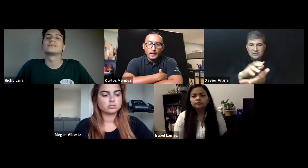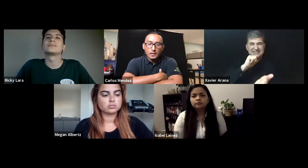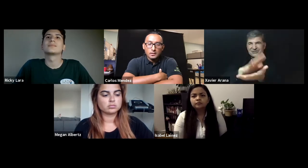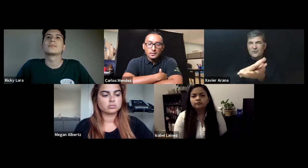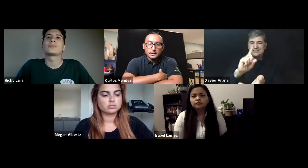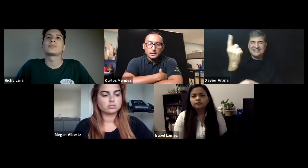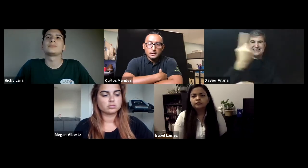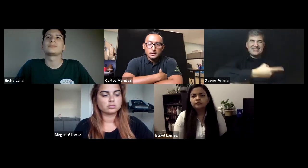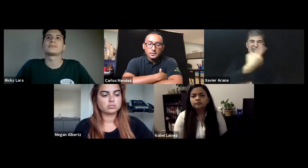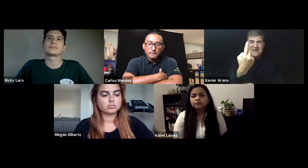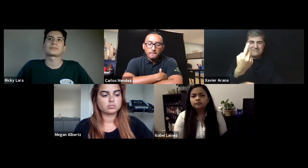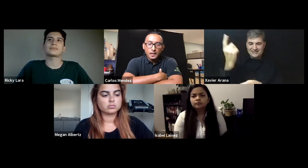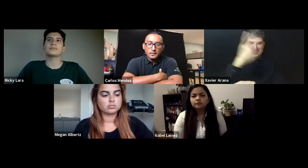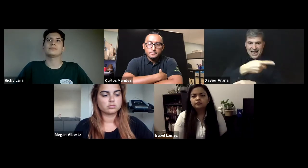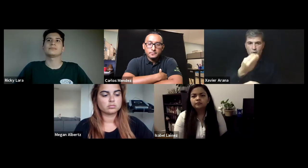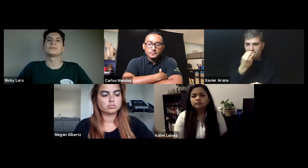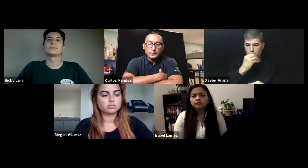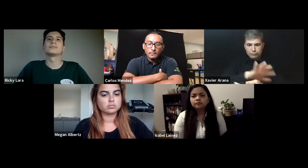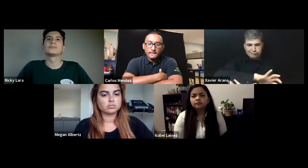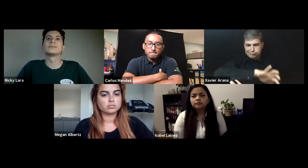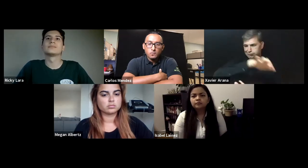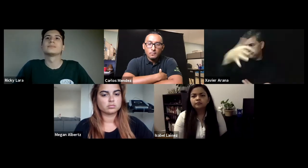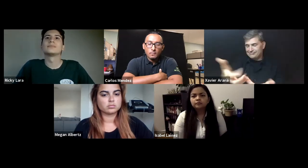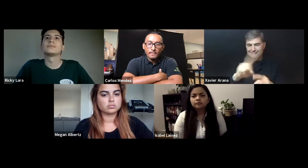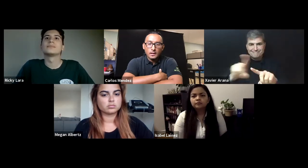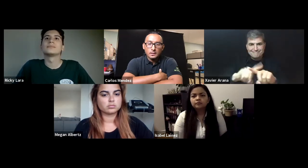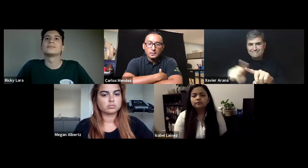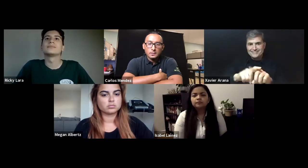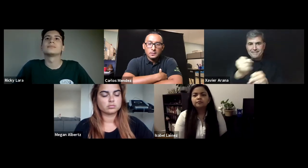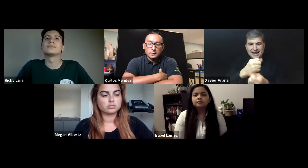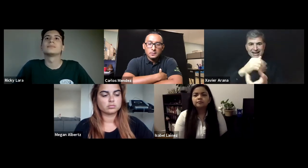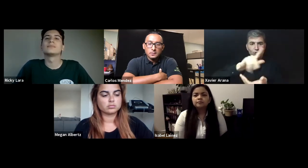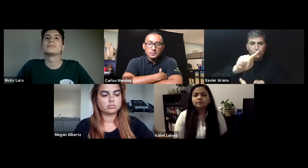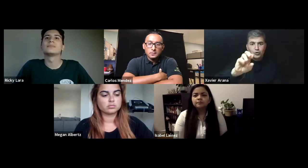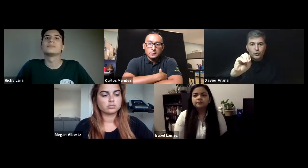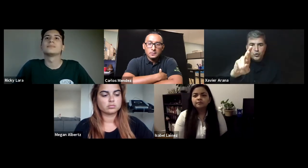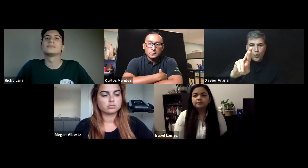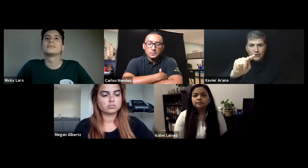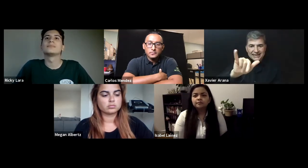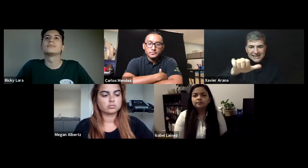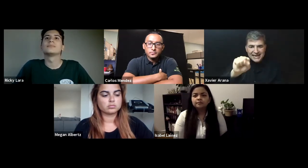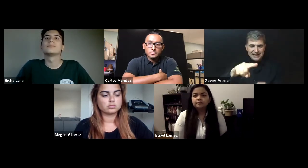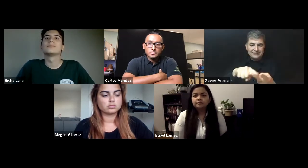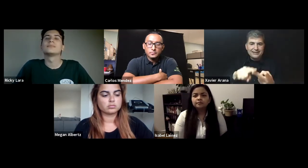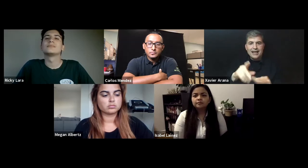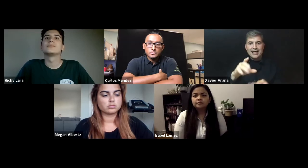you know, you're able to pay for that. And I think it's, like, a day, and you make a whole bunch of food.